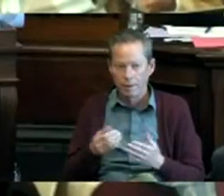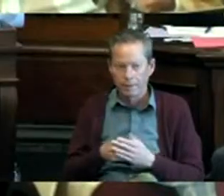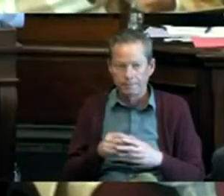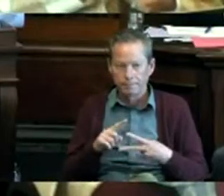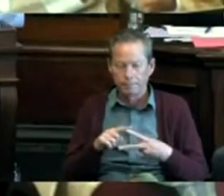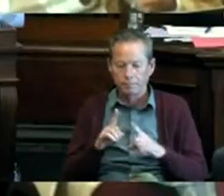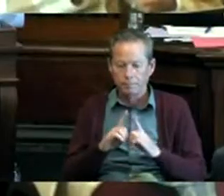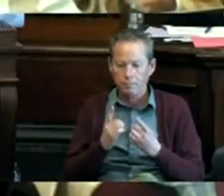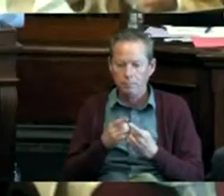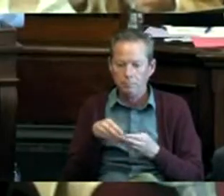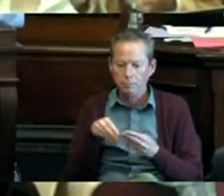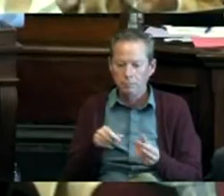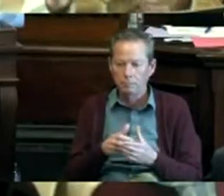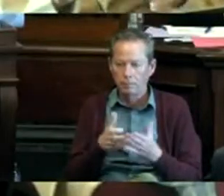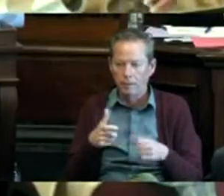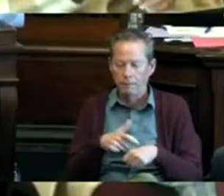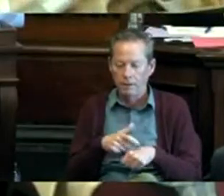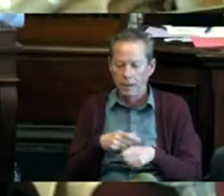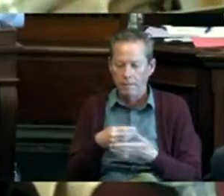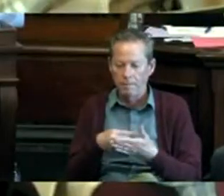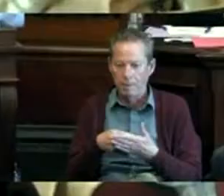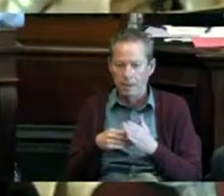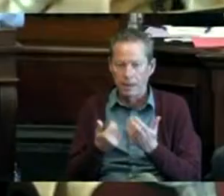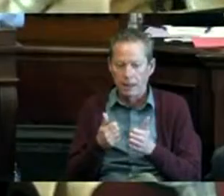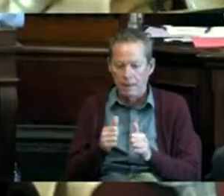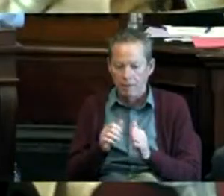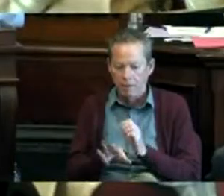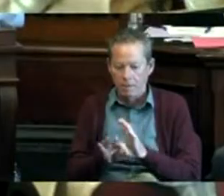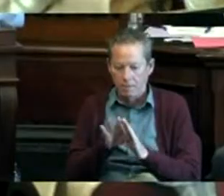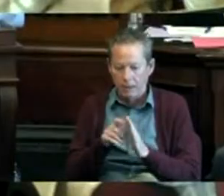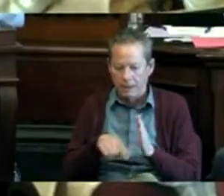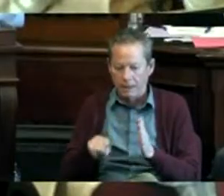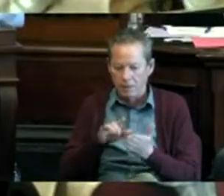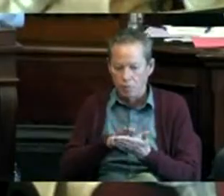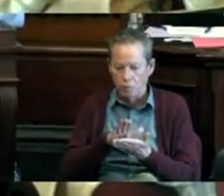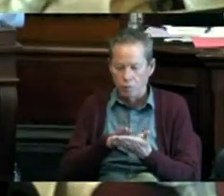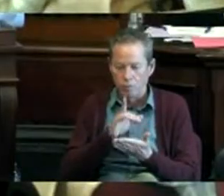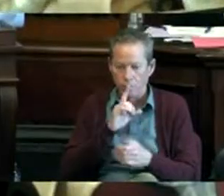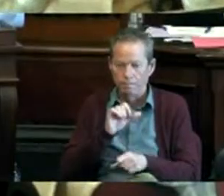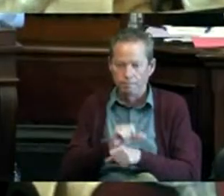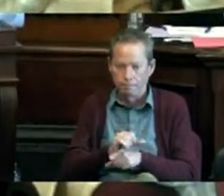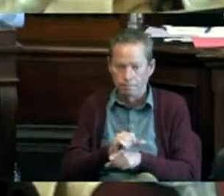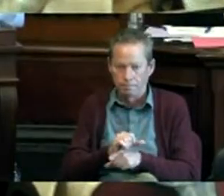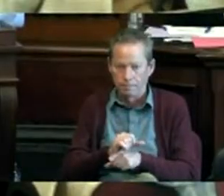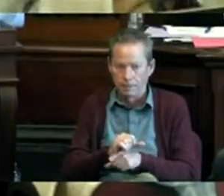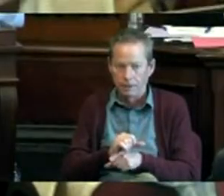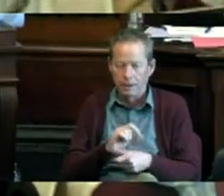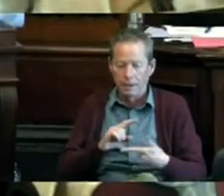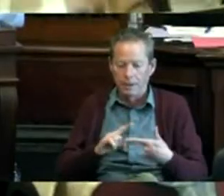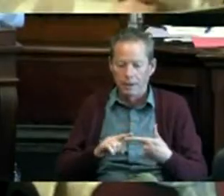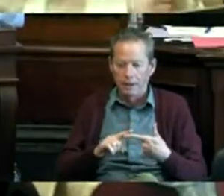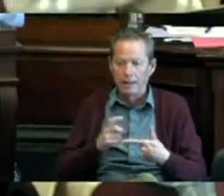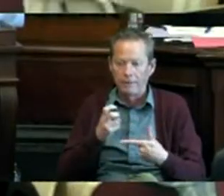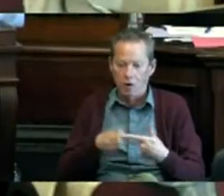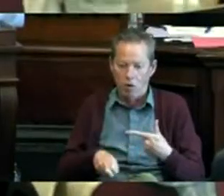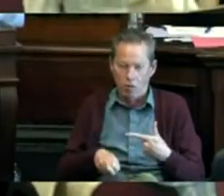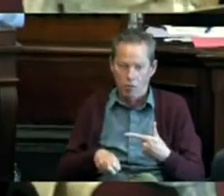reasons. Two things the district spent a lot of time, money and